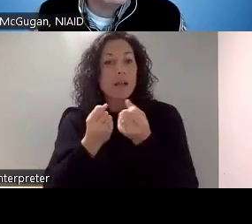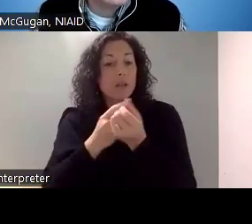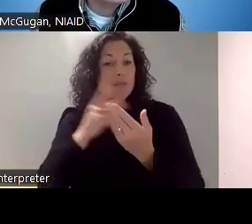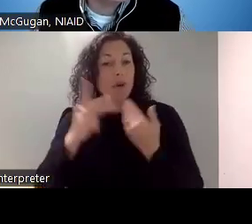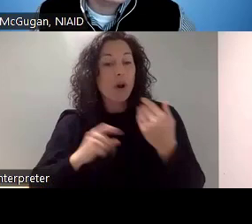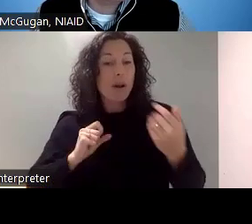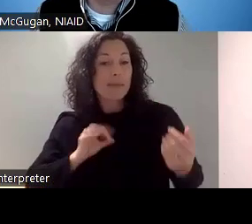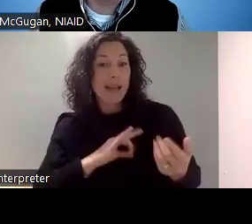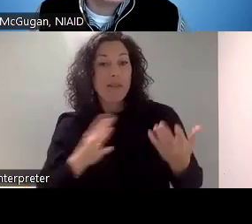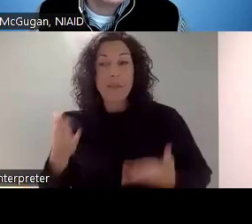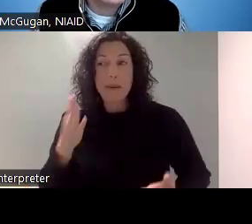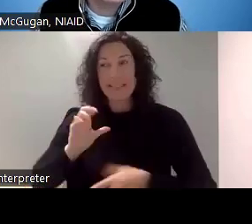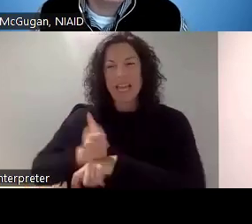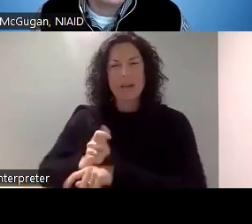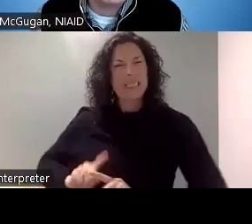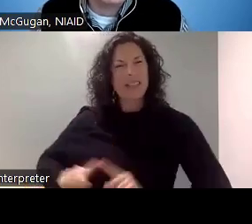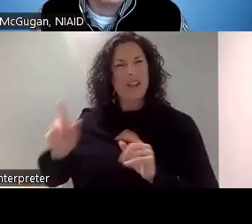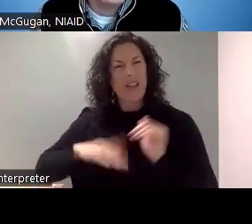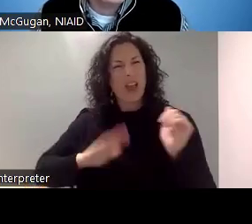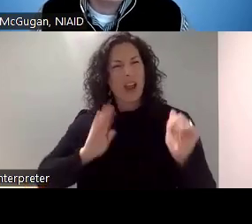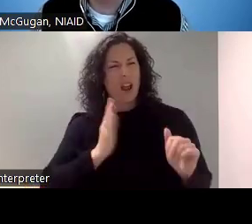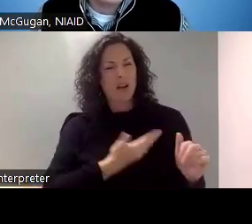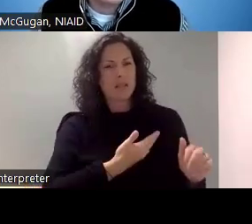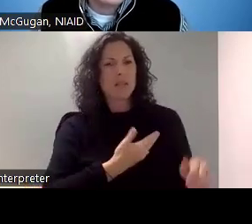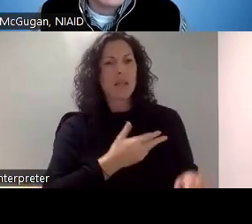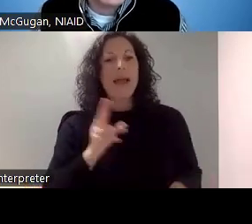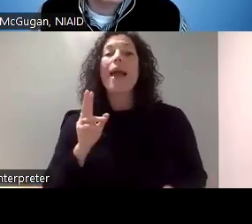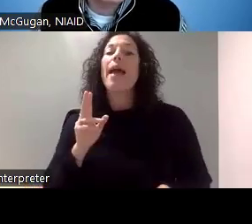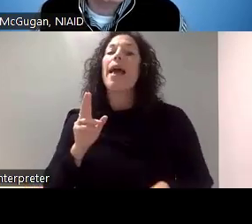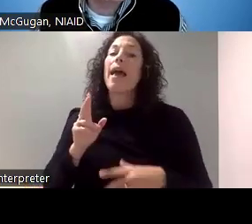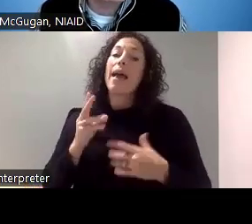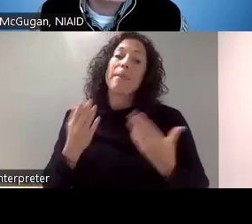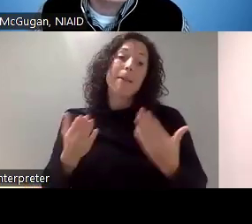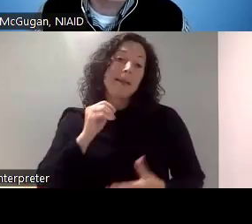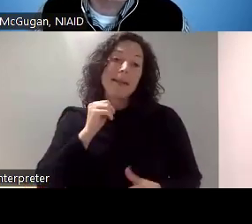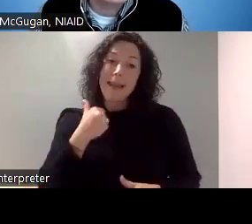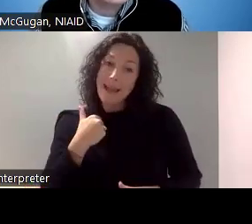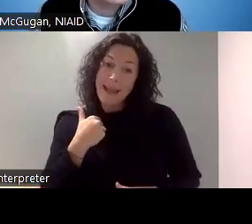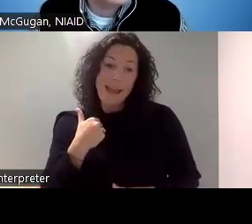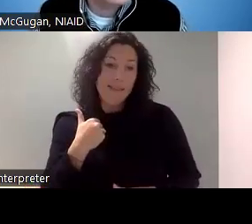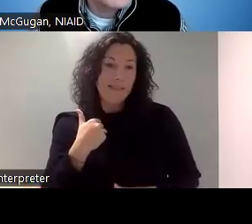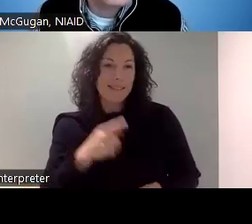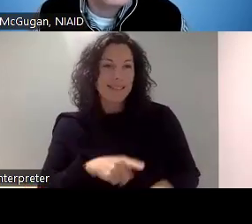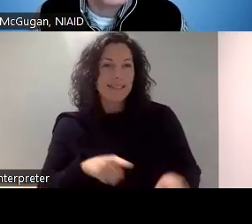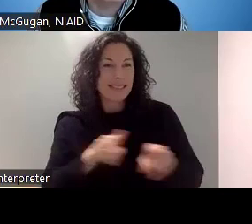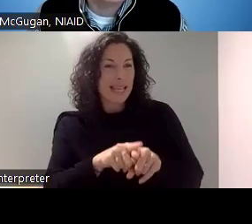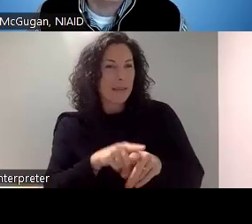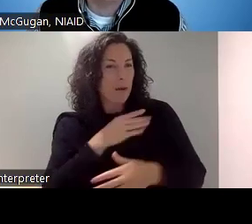may be set up differently than you, and they may not have the same appreciation for NIH funding requirements.